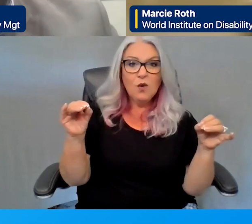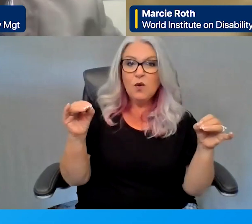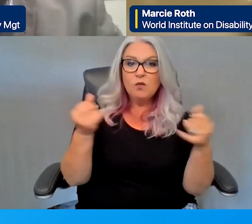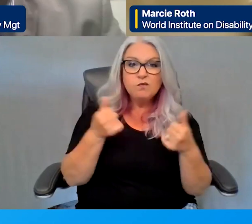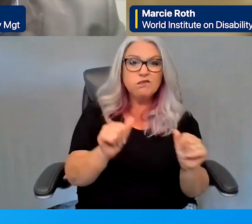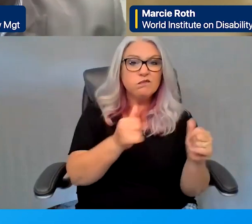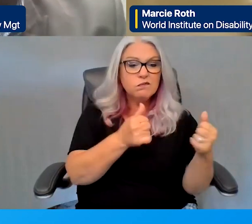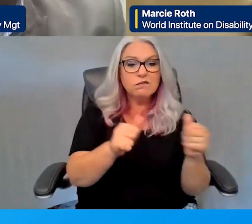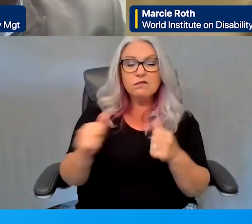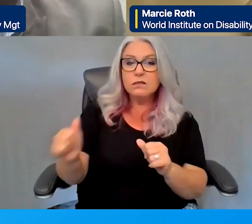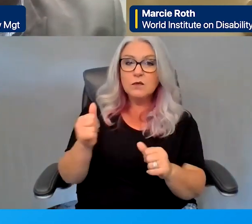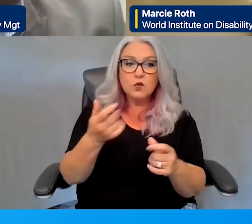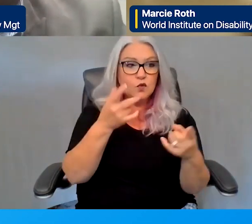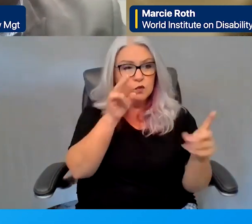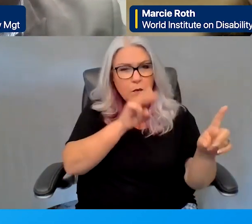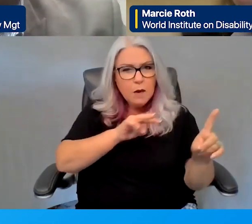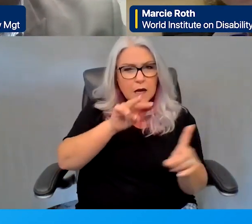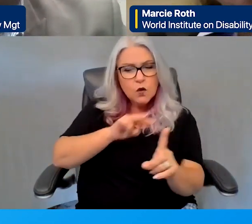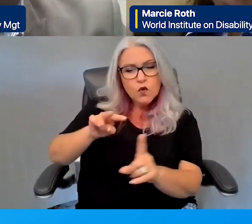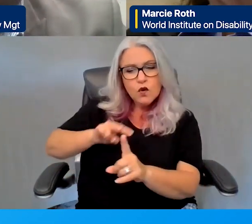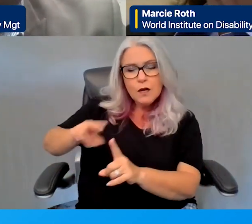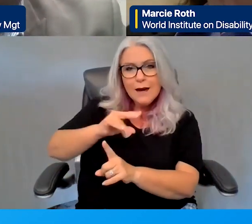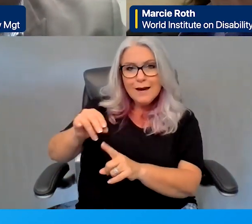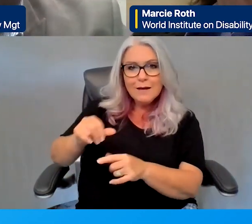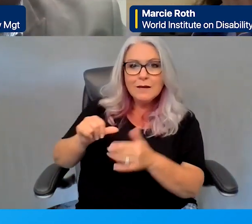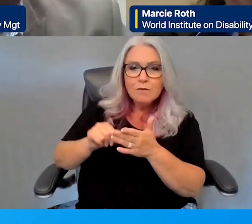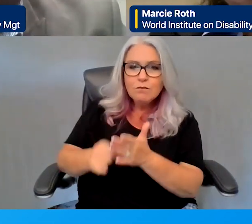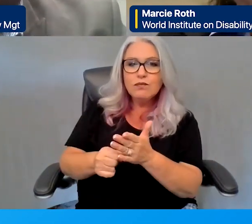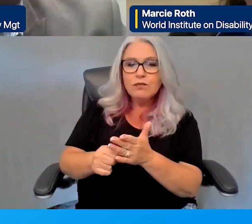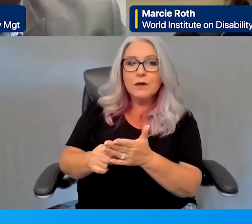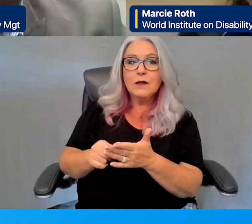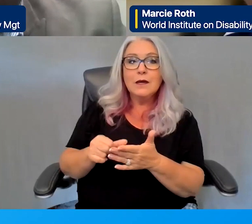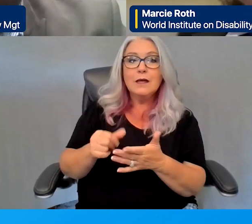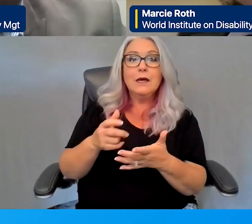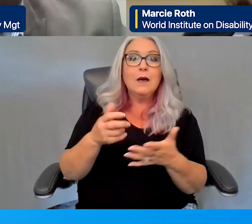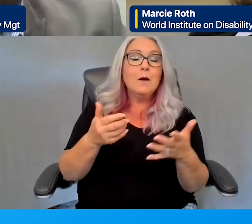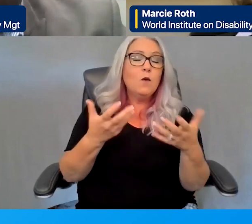monitor and enforce the use of billions and billions and